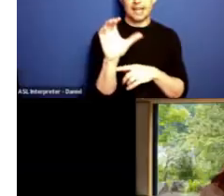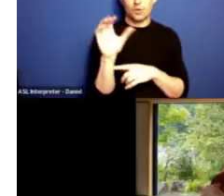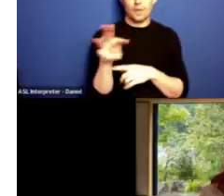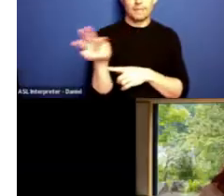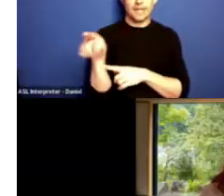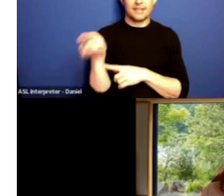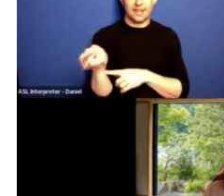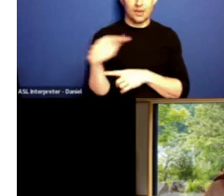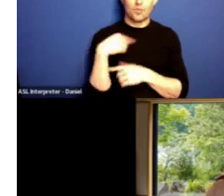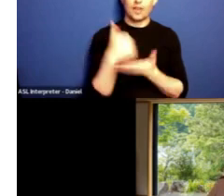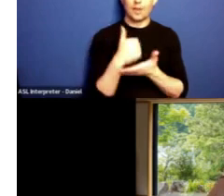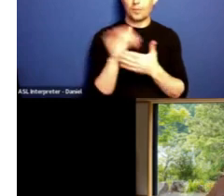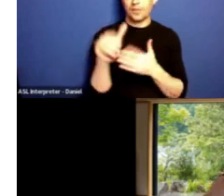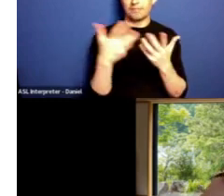you with. Thank you.